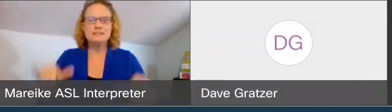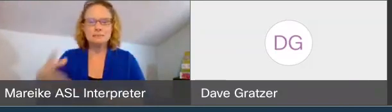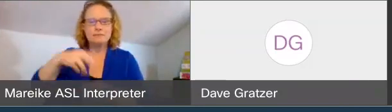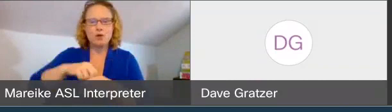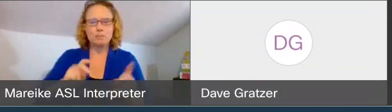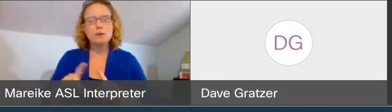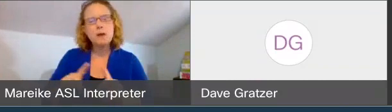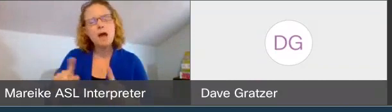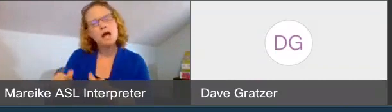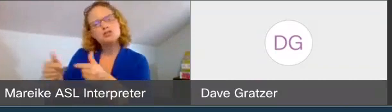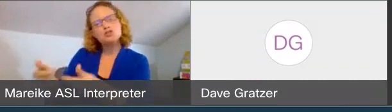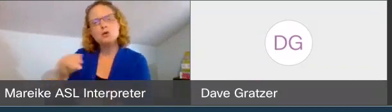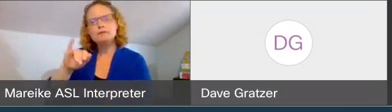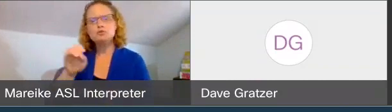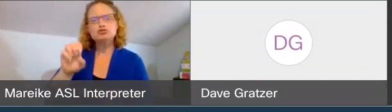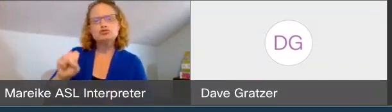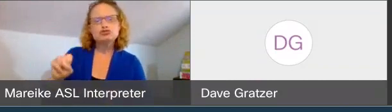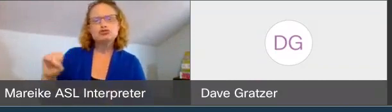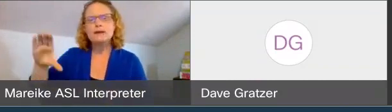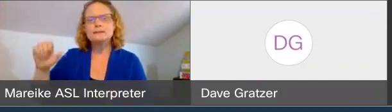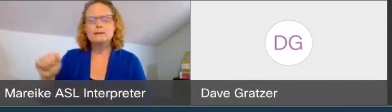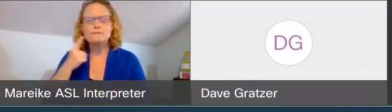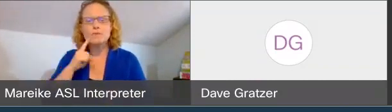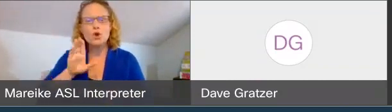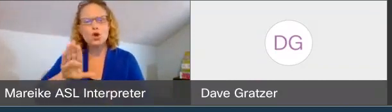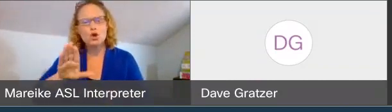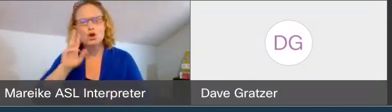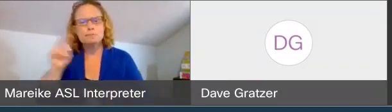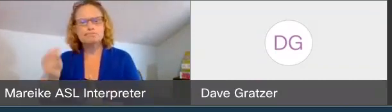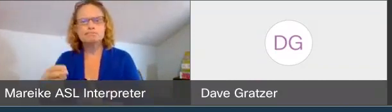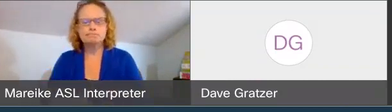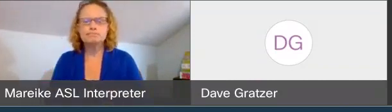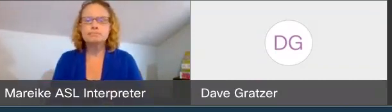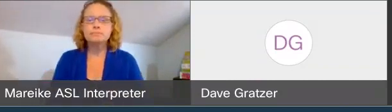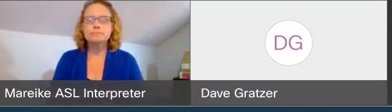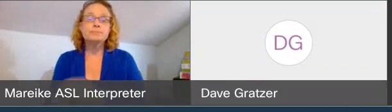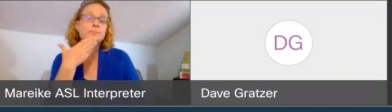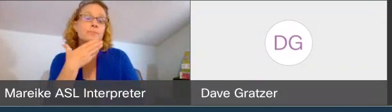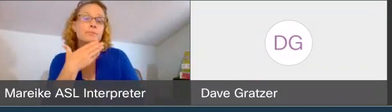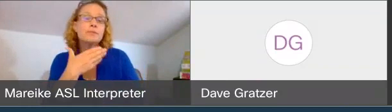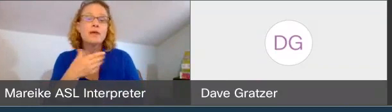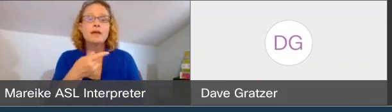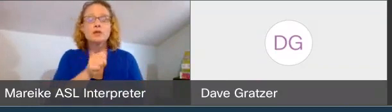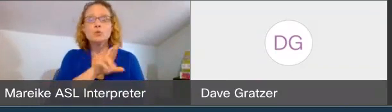it over Jessica to you for your thoughts too. - Thanks, Gary. I just have one thought to add,